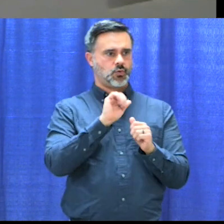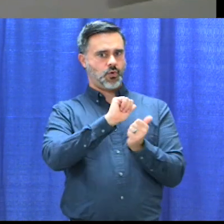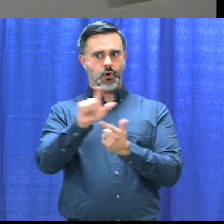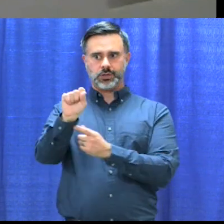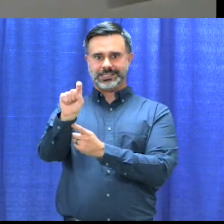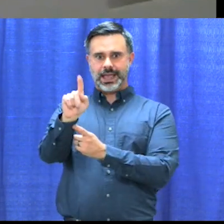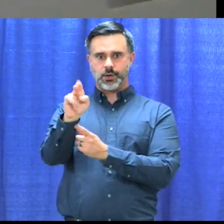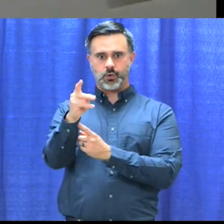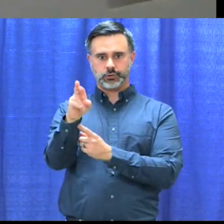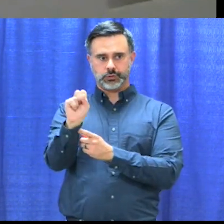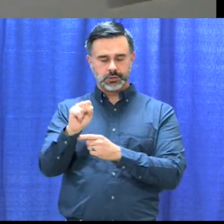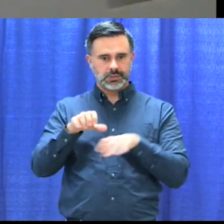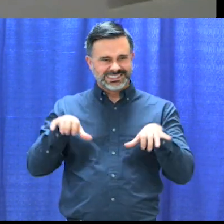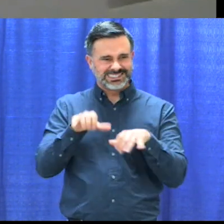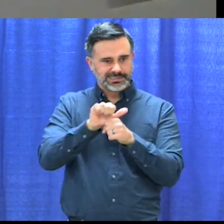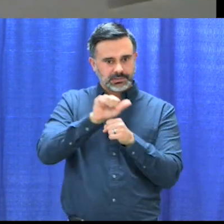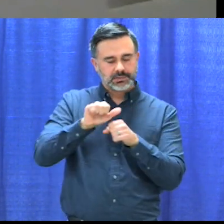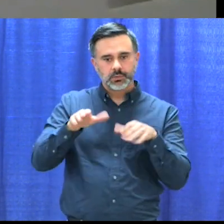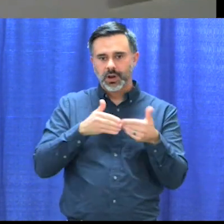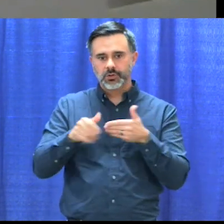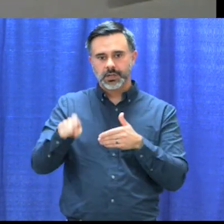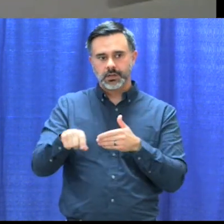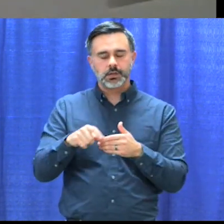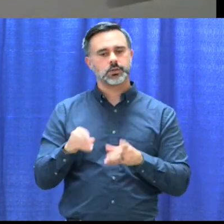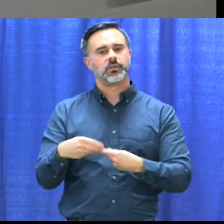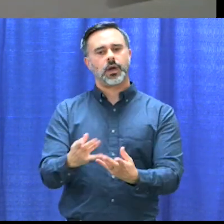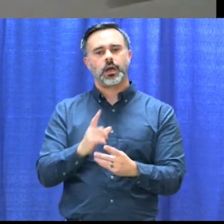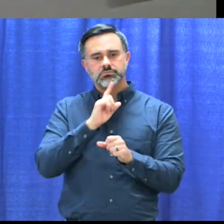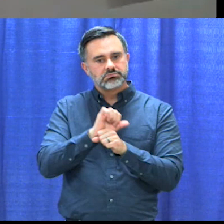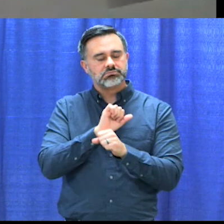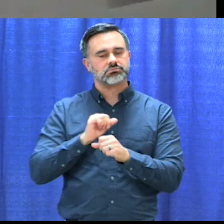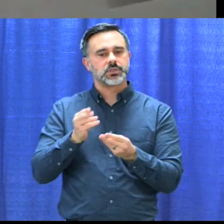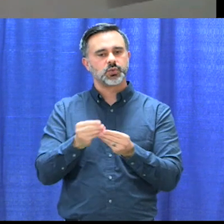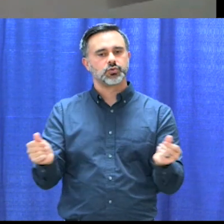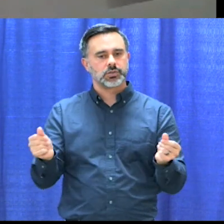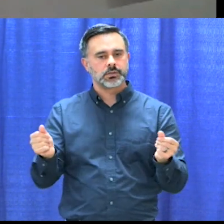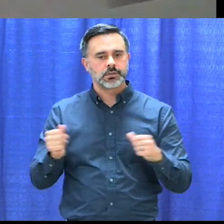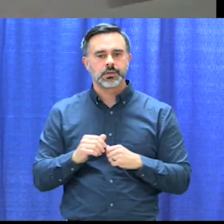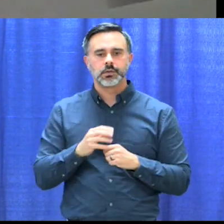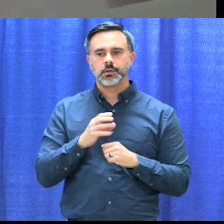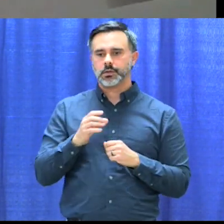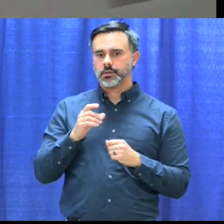and doing whatever is necessary to provide real solutions for our students and our school districts in need of connectivity.